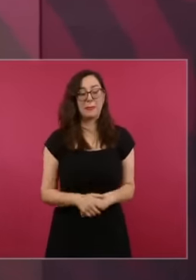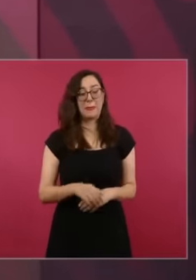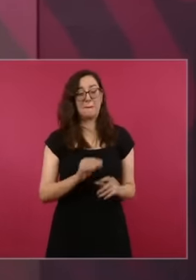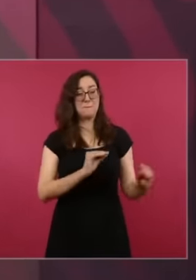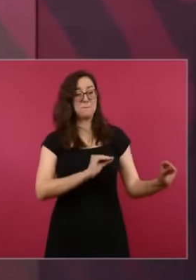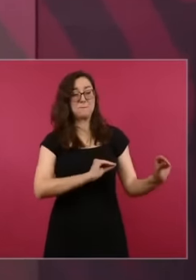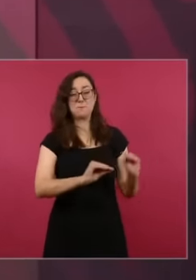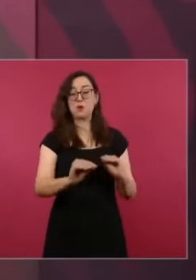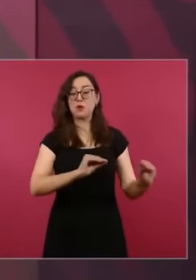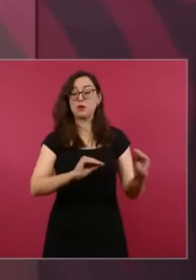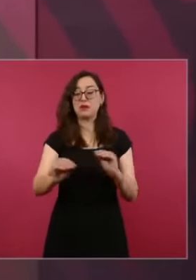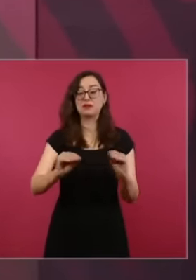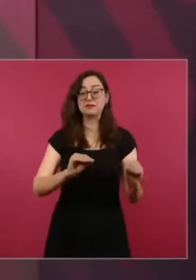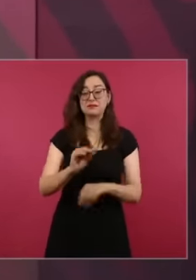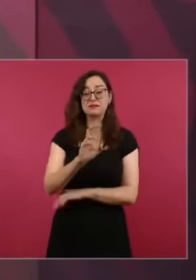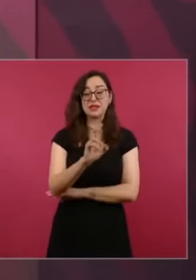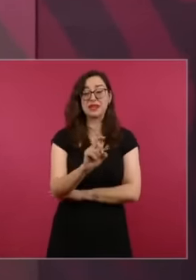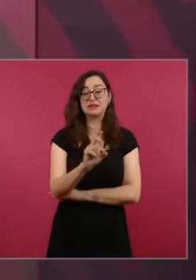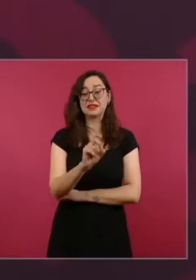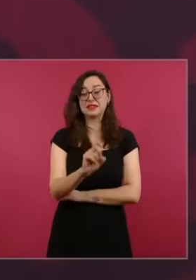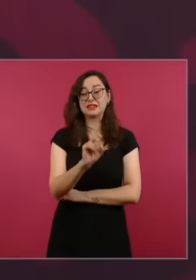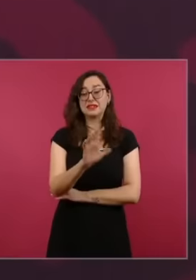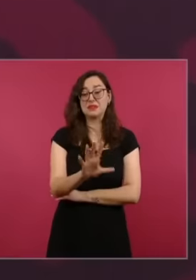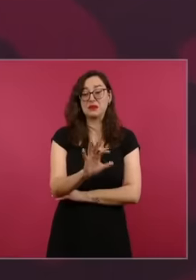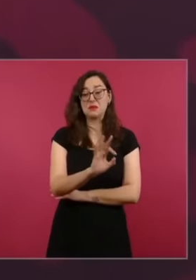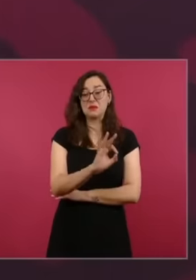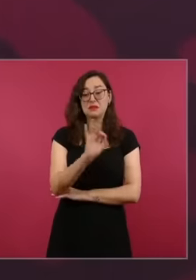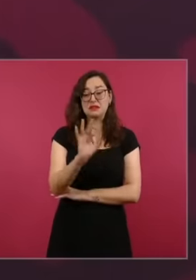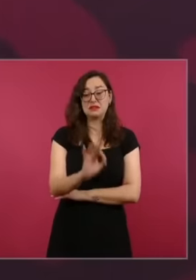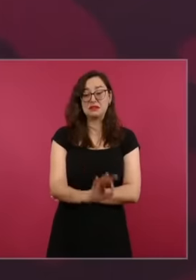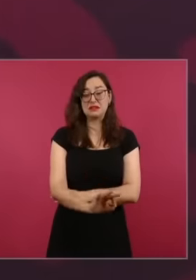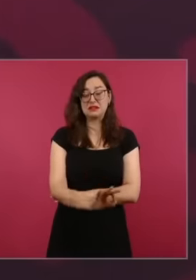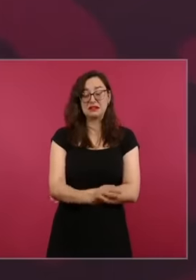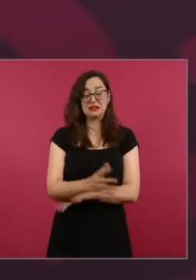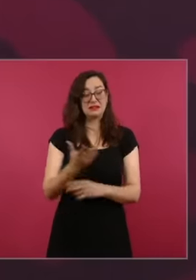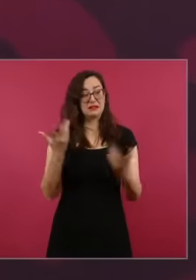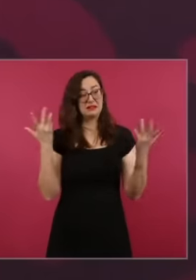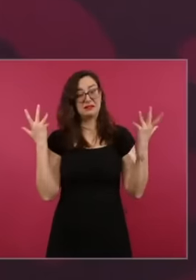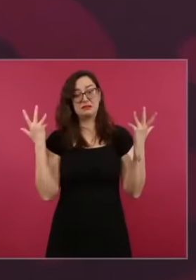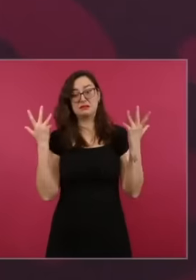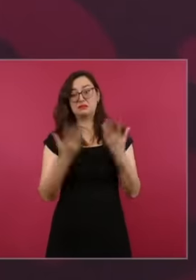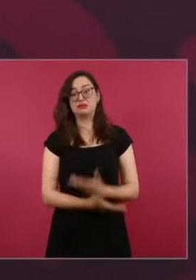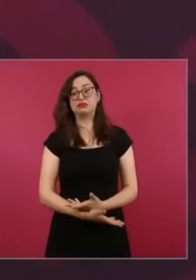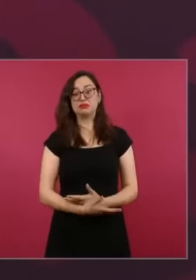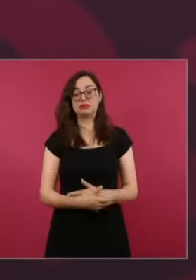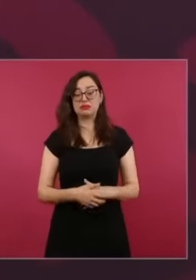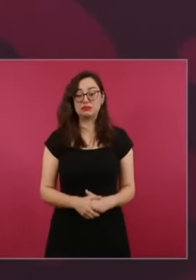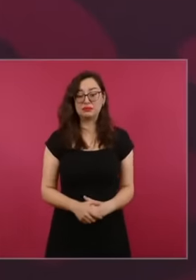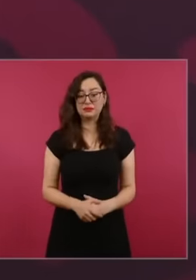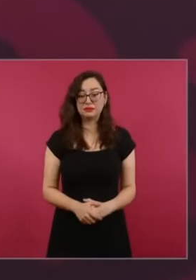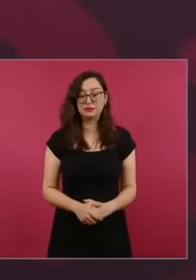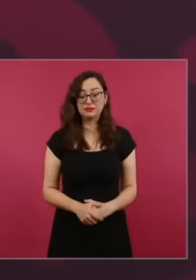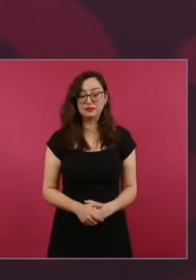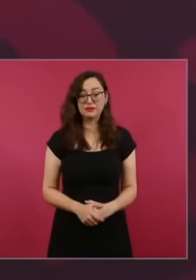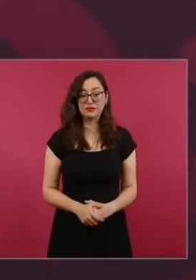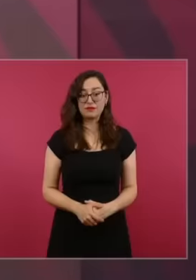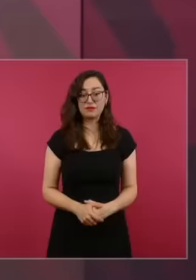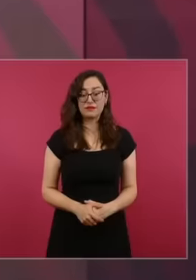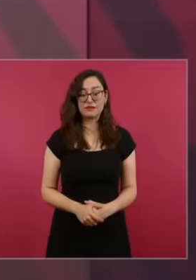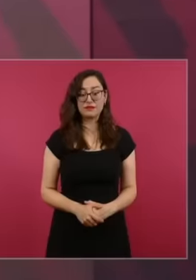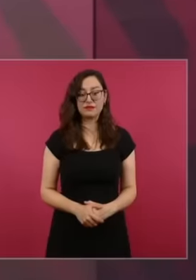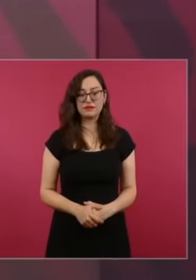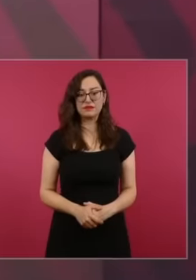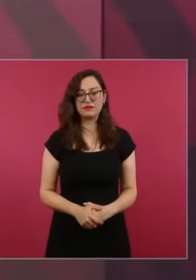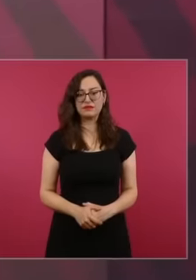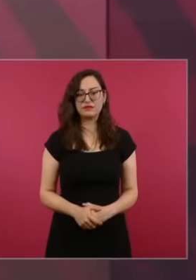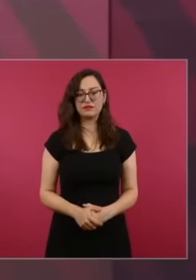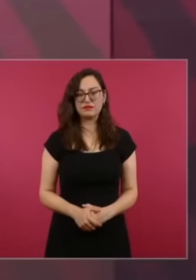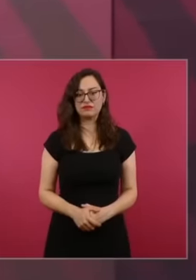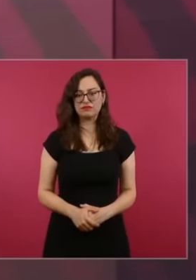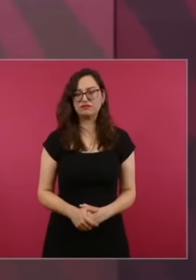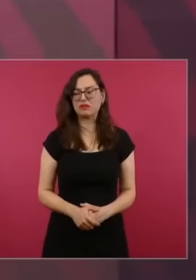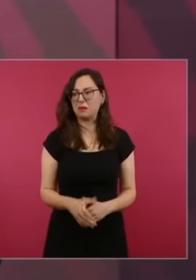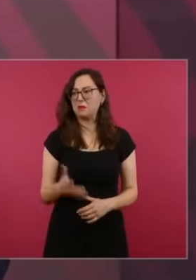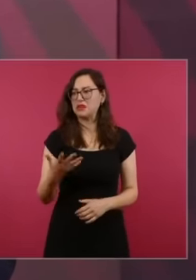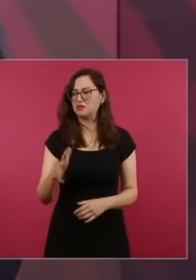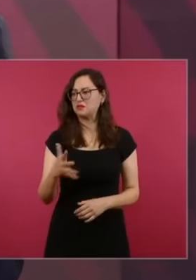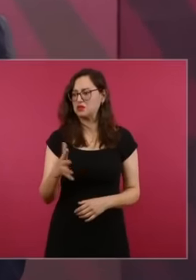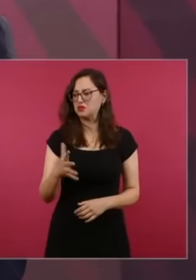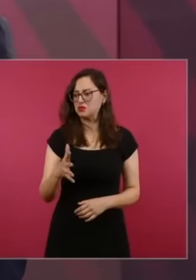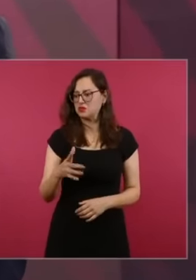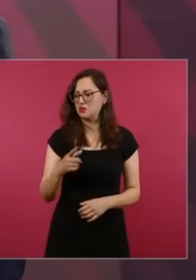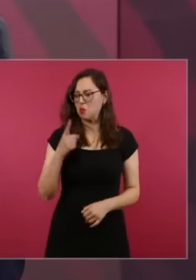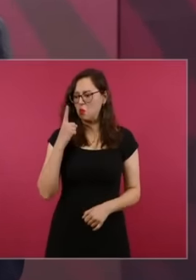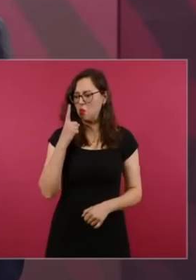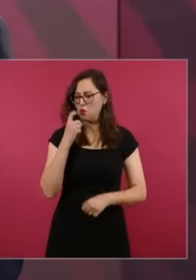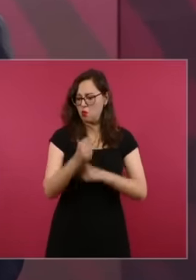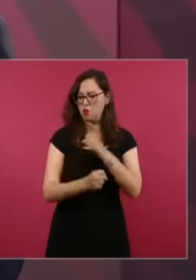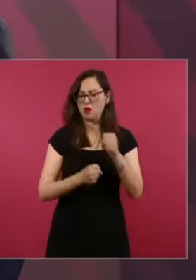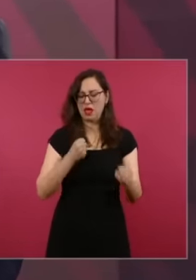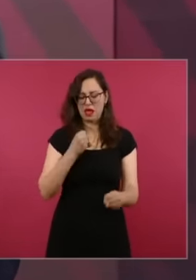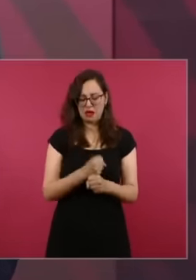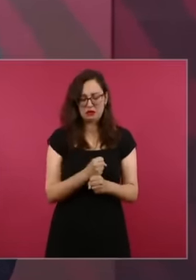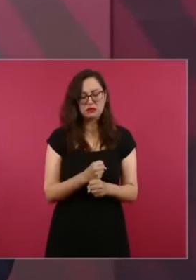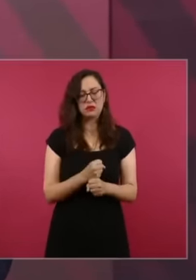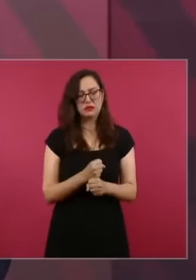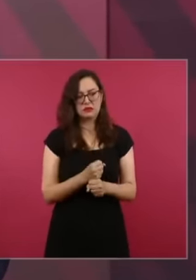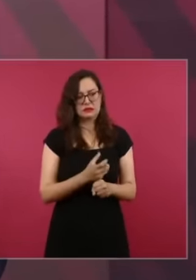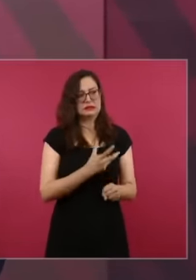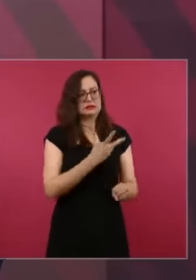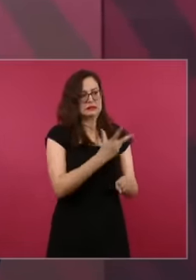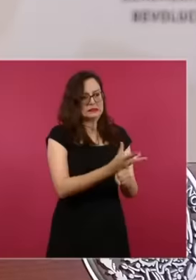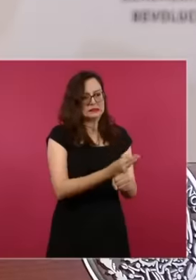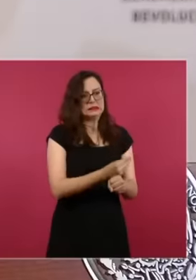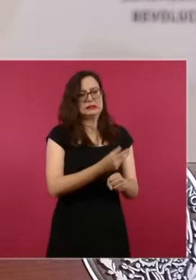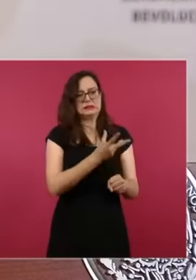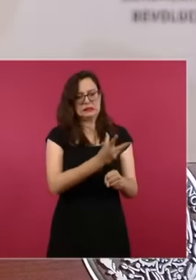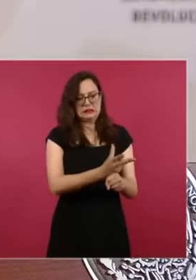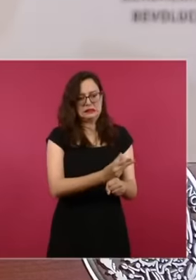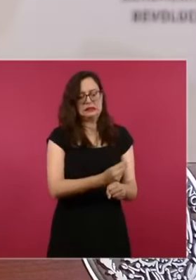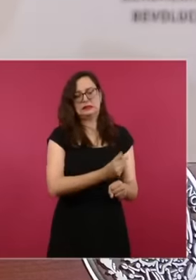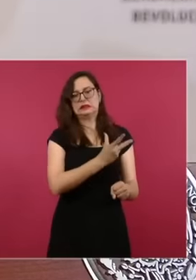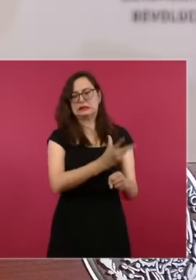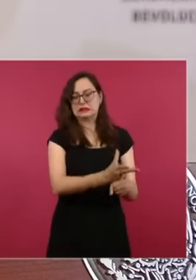of its capacity. When we arrived, I remember that it took us about a year to get the Madero or the Madero